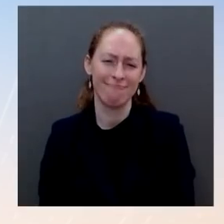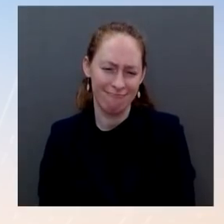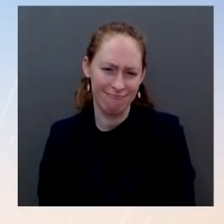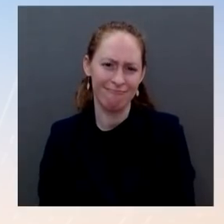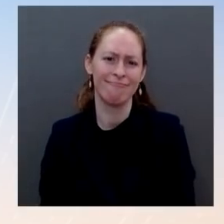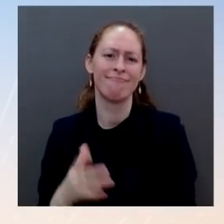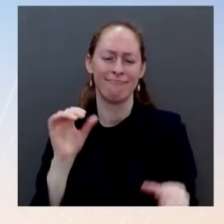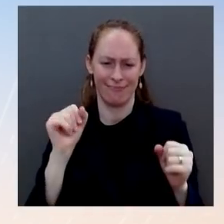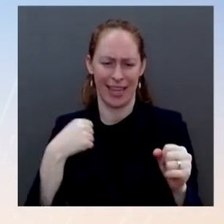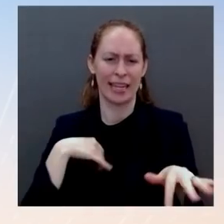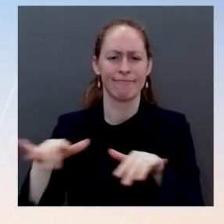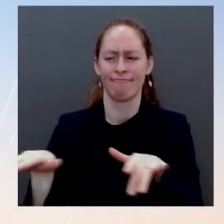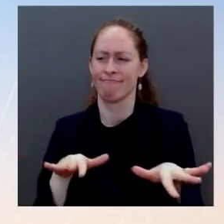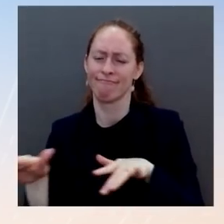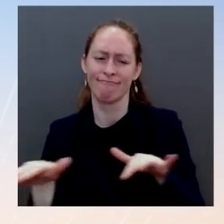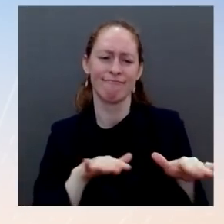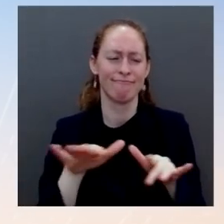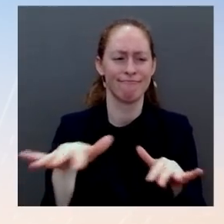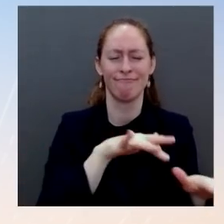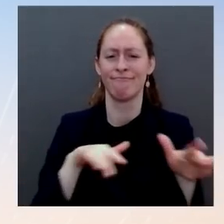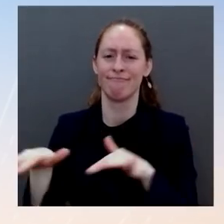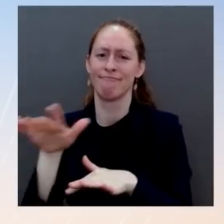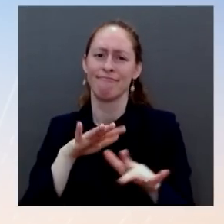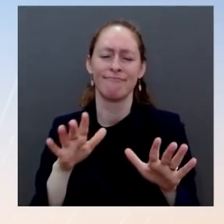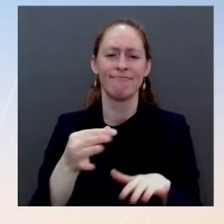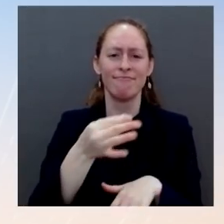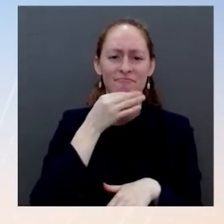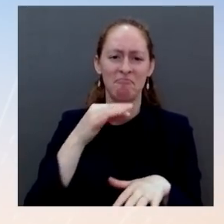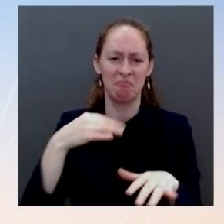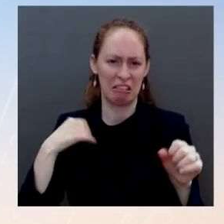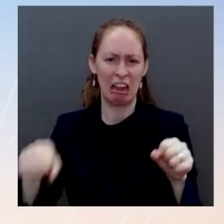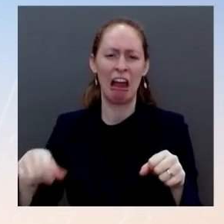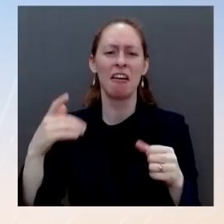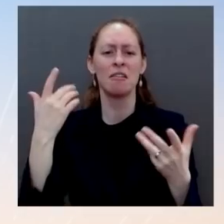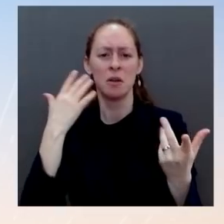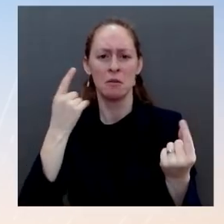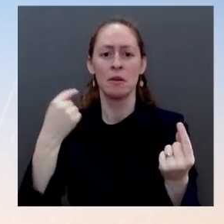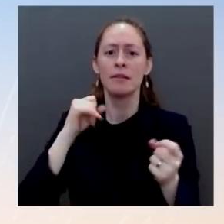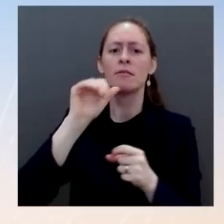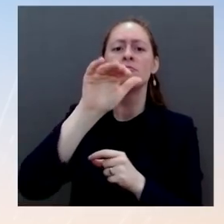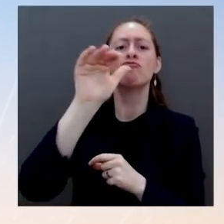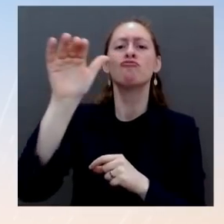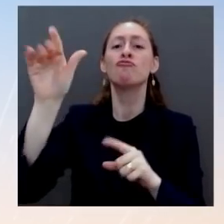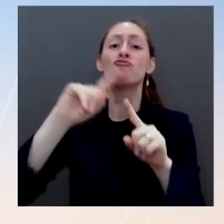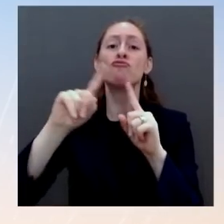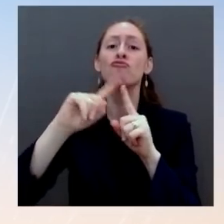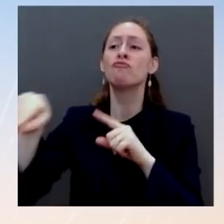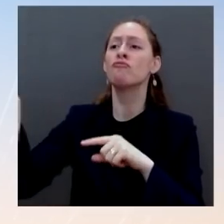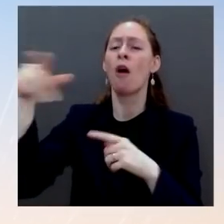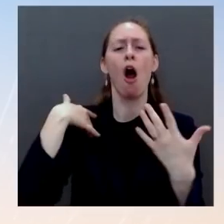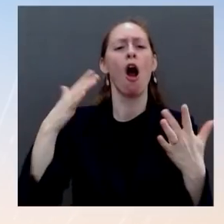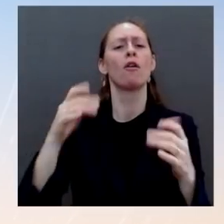that closed just a couple of days ago. We worked to fin- -- we've been working to finalize the contracts, and as we've said -- and we're on track for this --